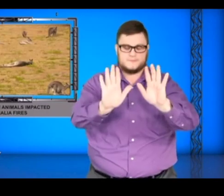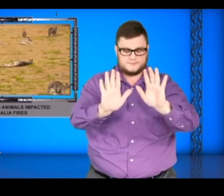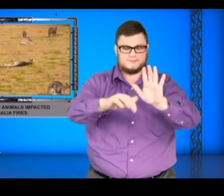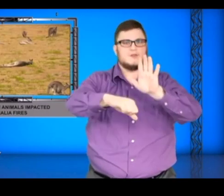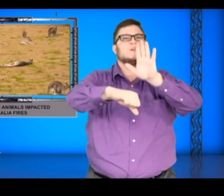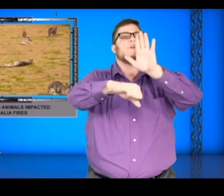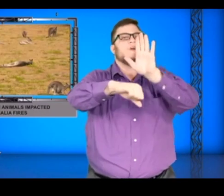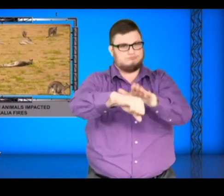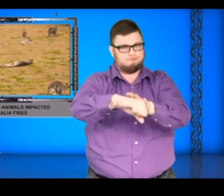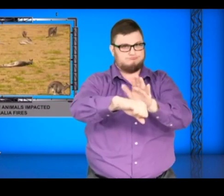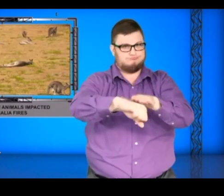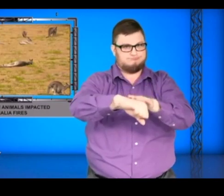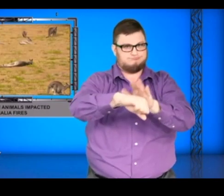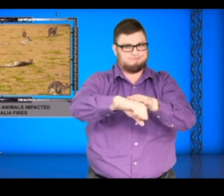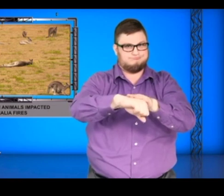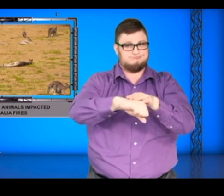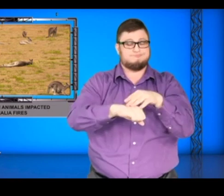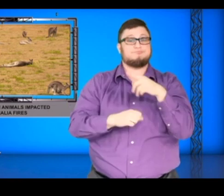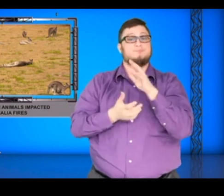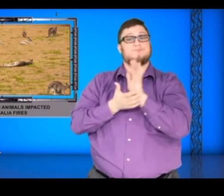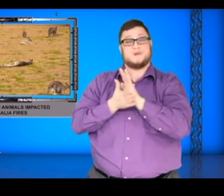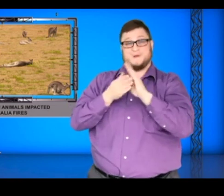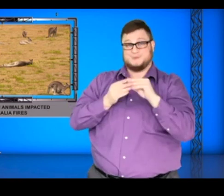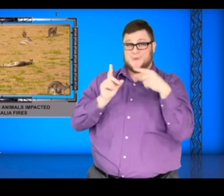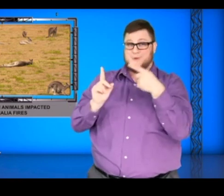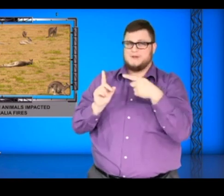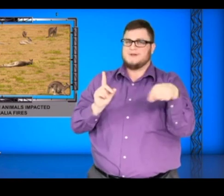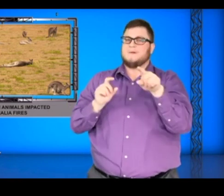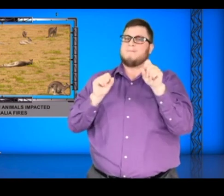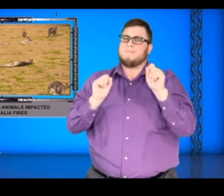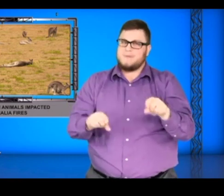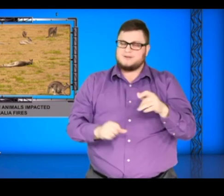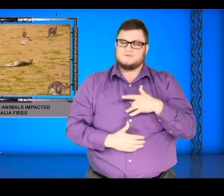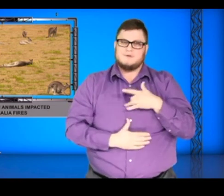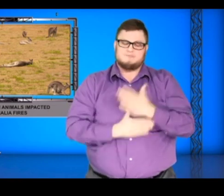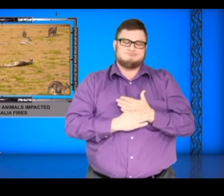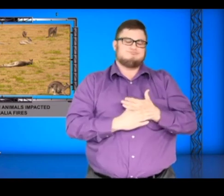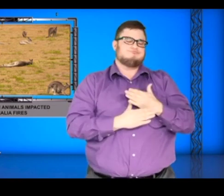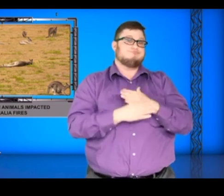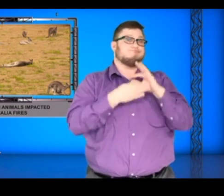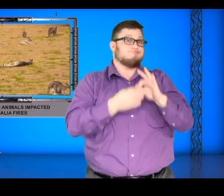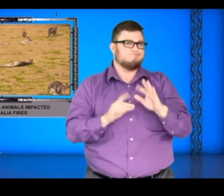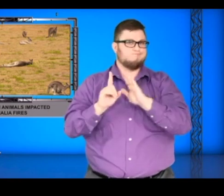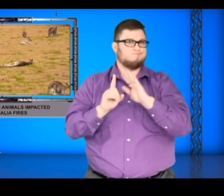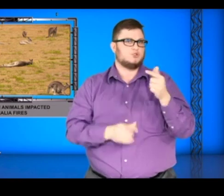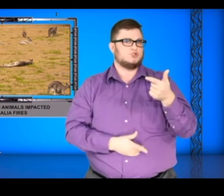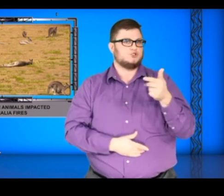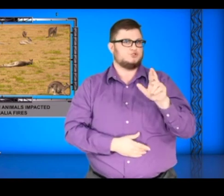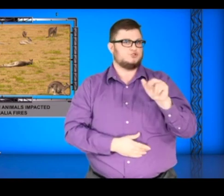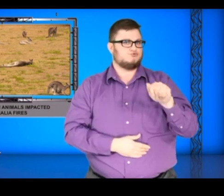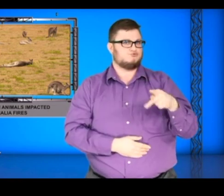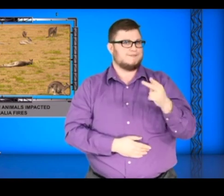We want to warn you: viewers may find the video in this story disturbing due to its